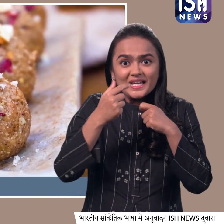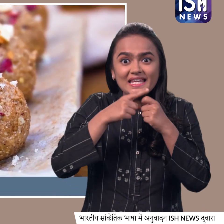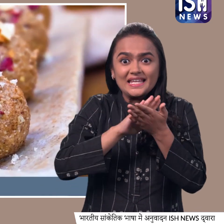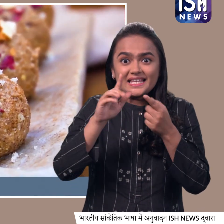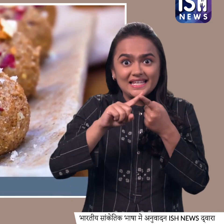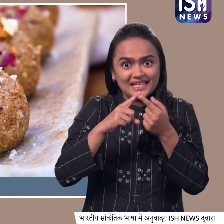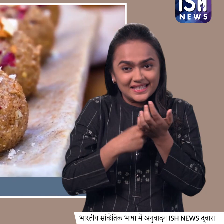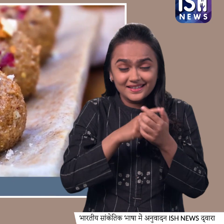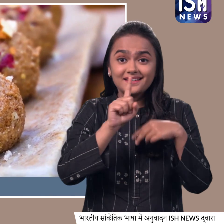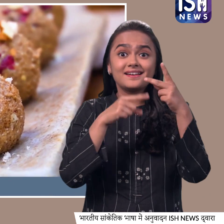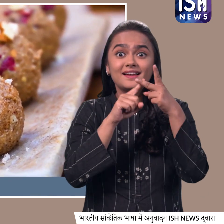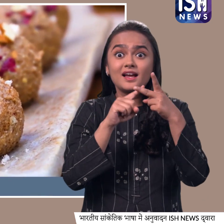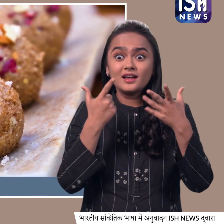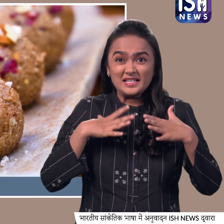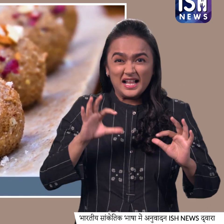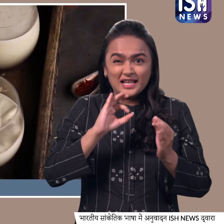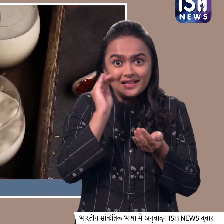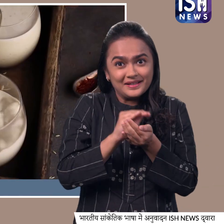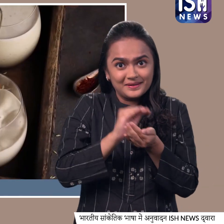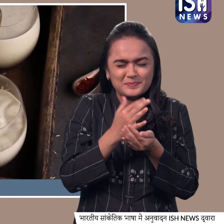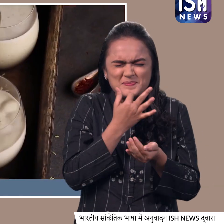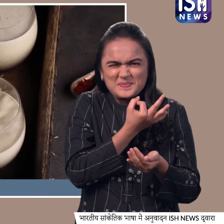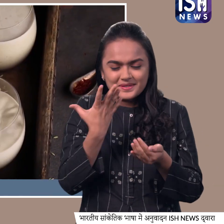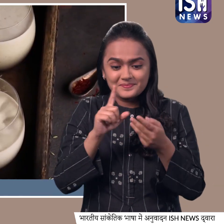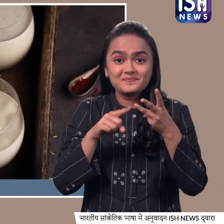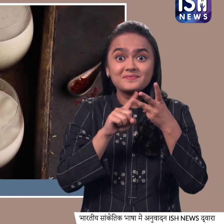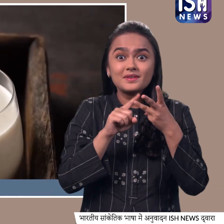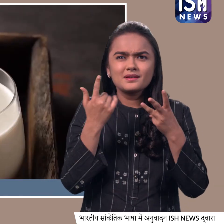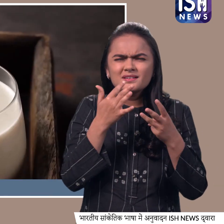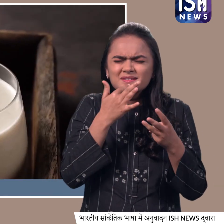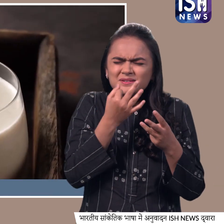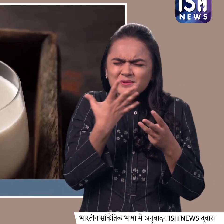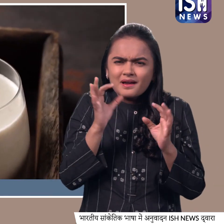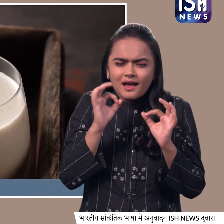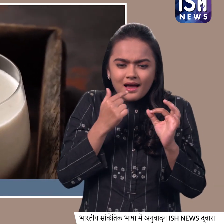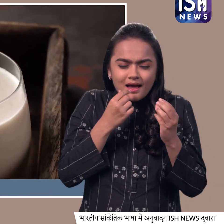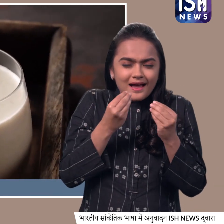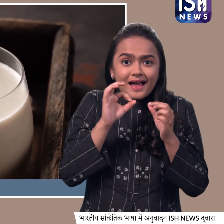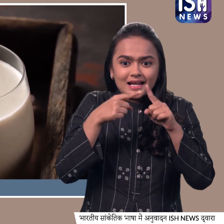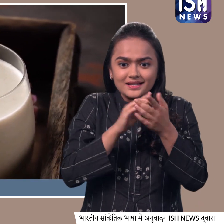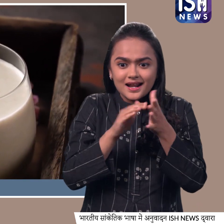Then we will make tasty Satvic Ladoo and in the end a sweet and favourful Thandai.